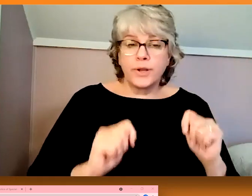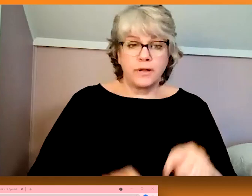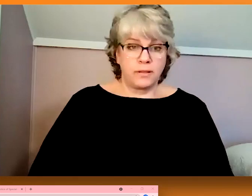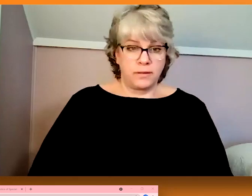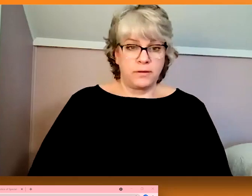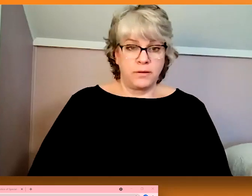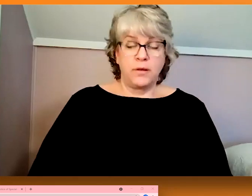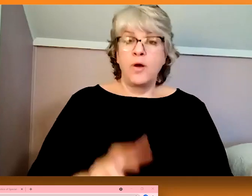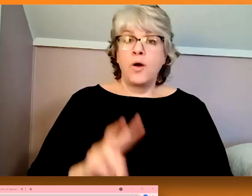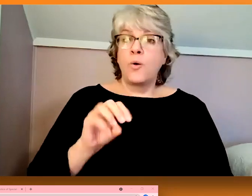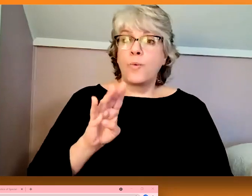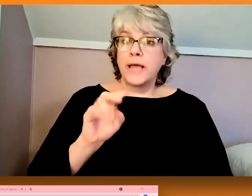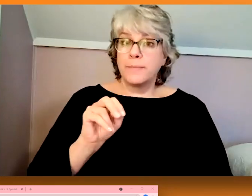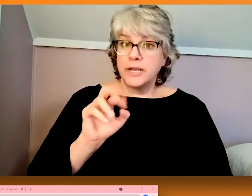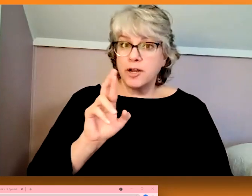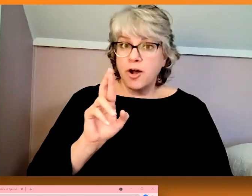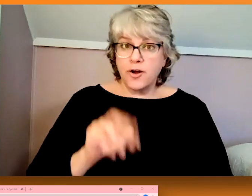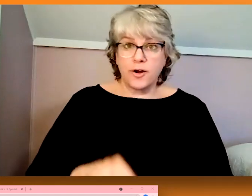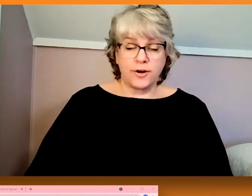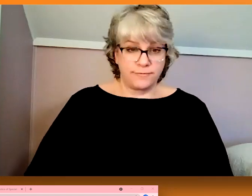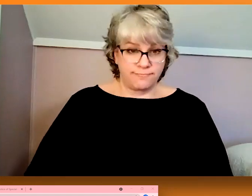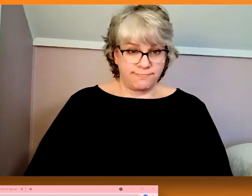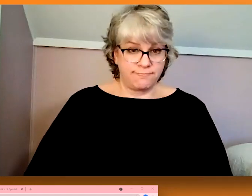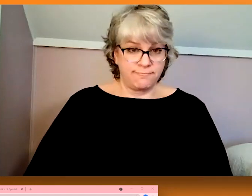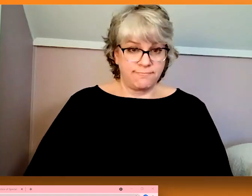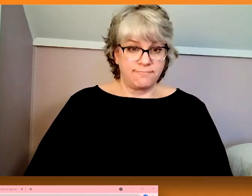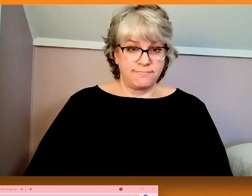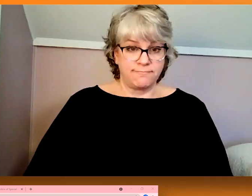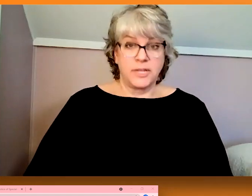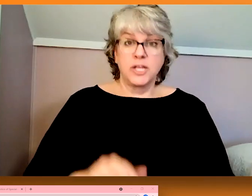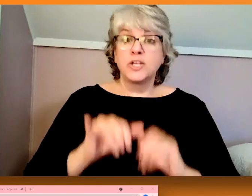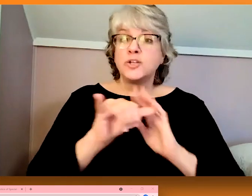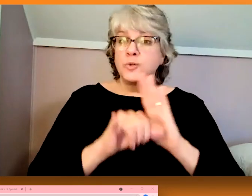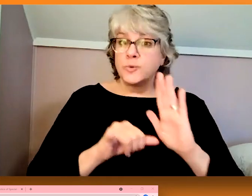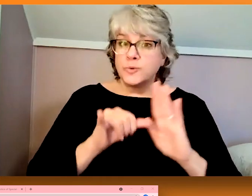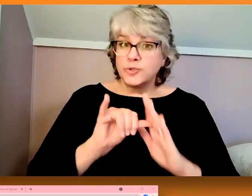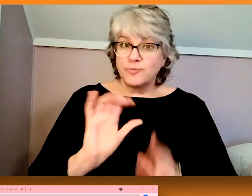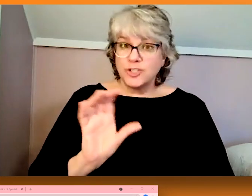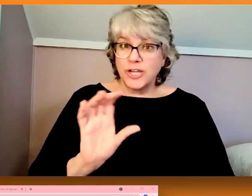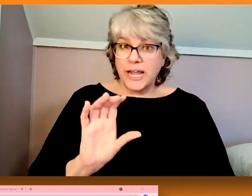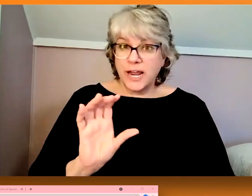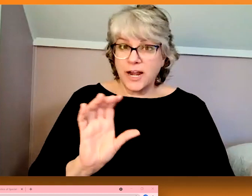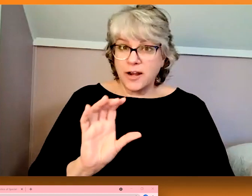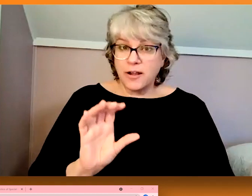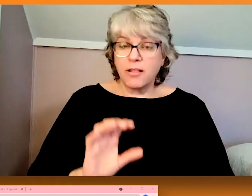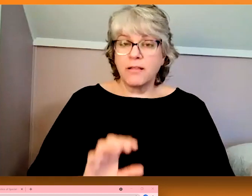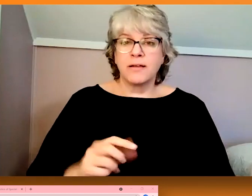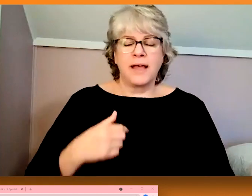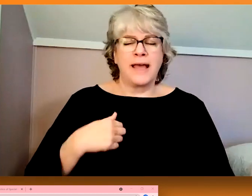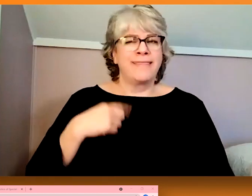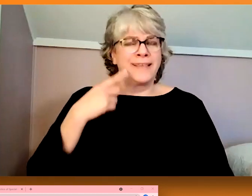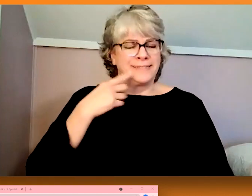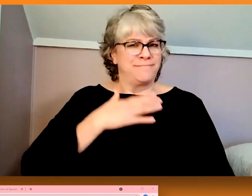if there's webinars, The GrantForward YouTube channel. Again, I just I think it's my generation.